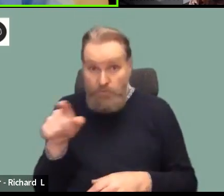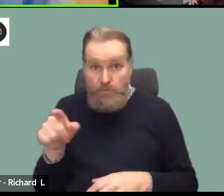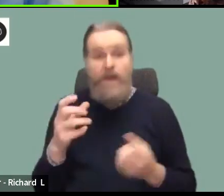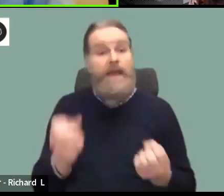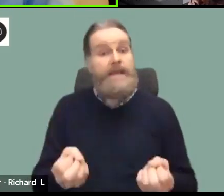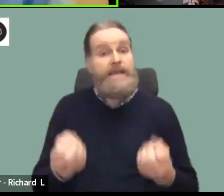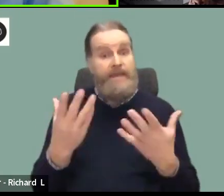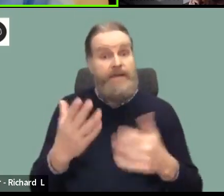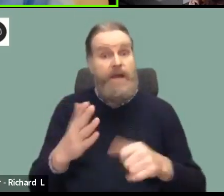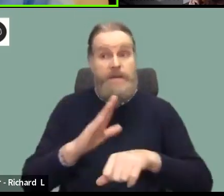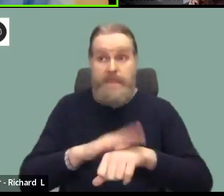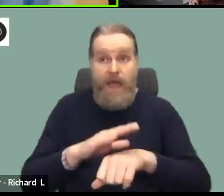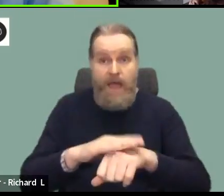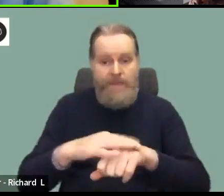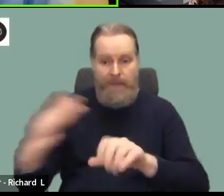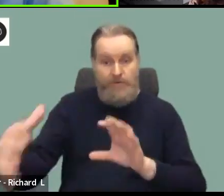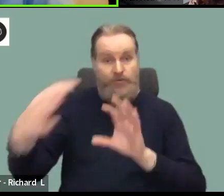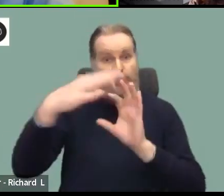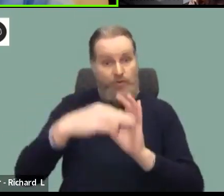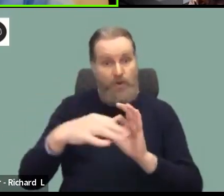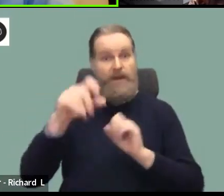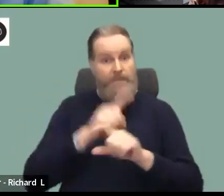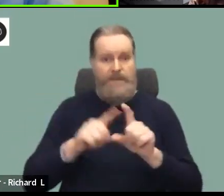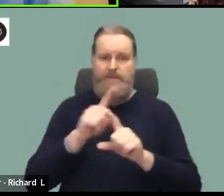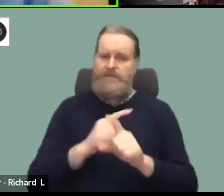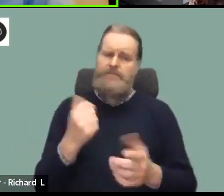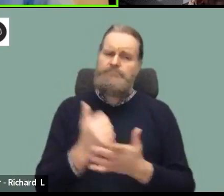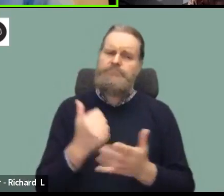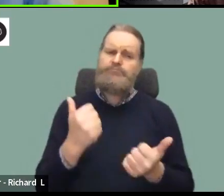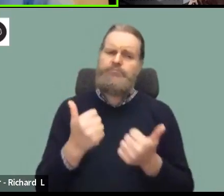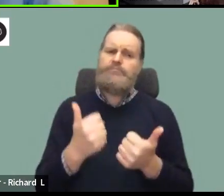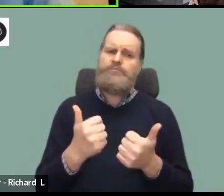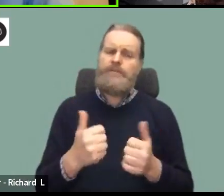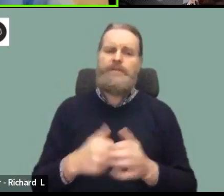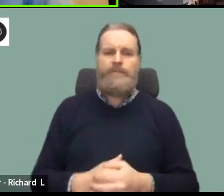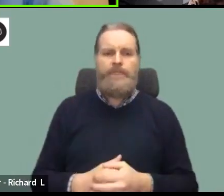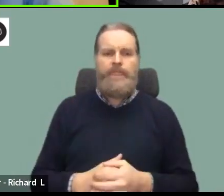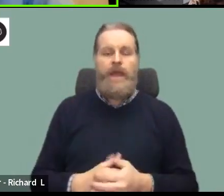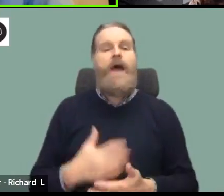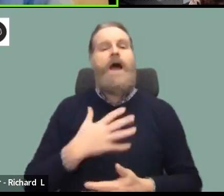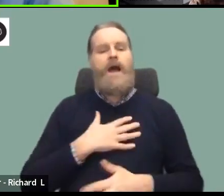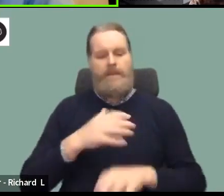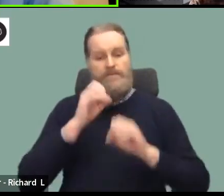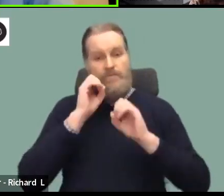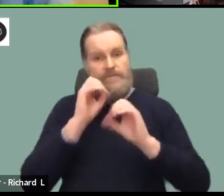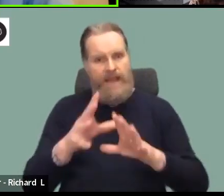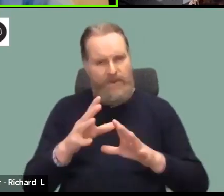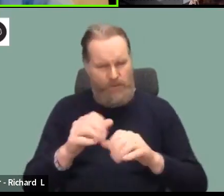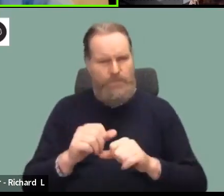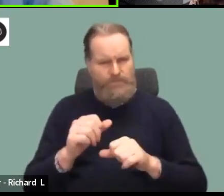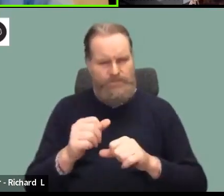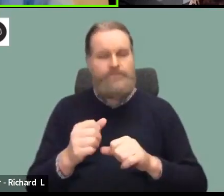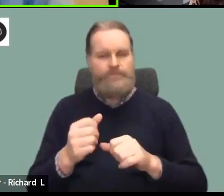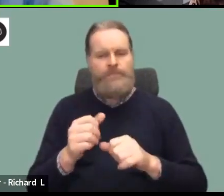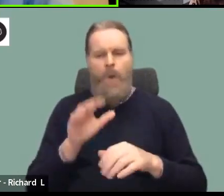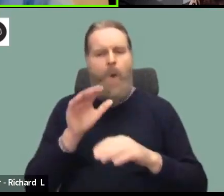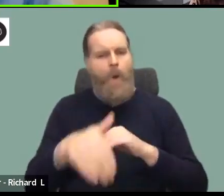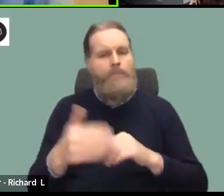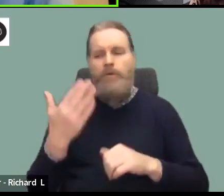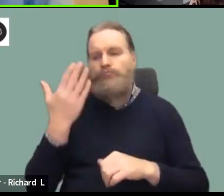Can I welcome everyone has given up there on time to join us tonight. what I want What I want to do is start with I want to do is start with the history.